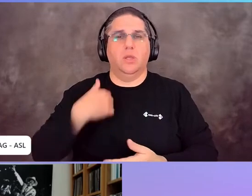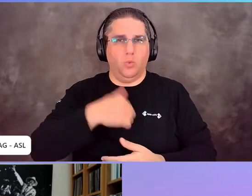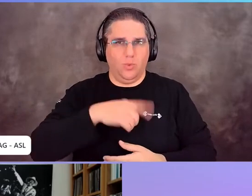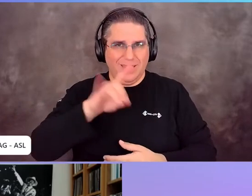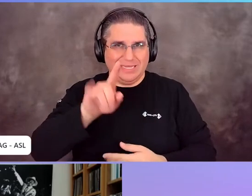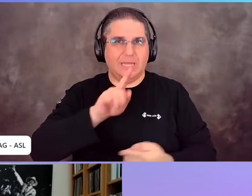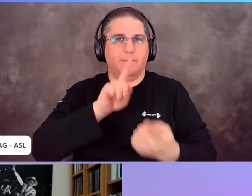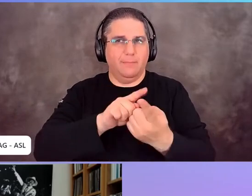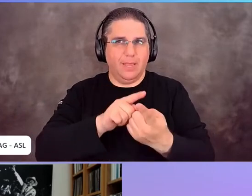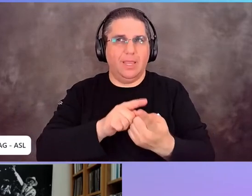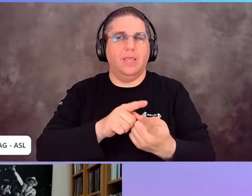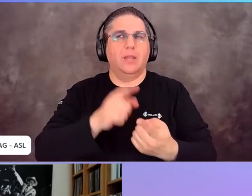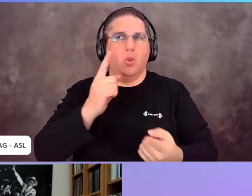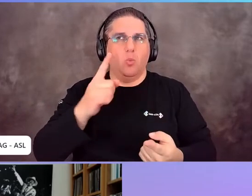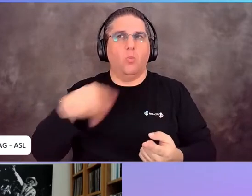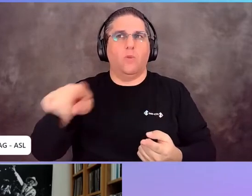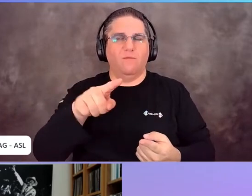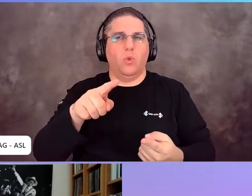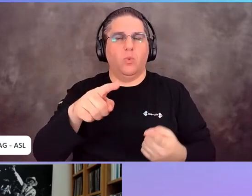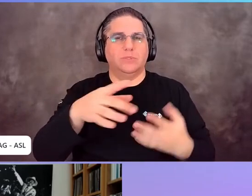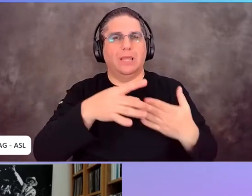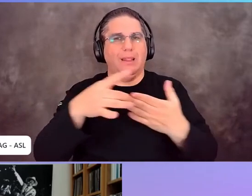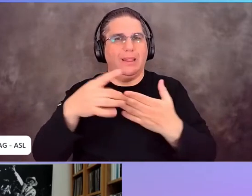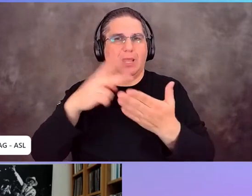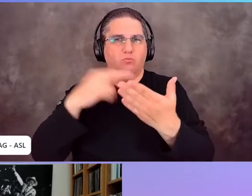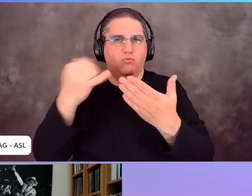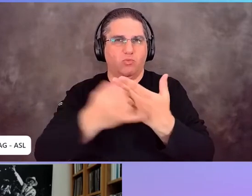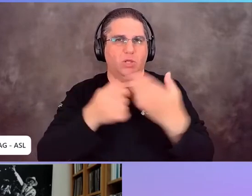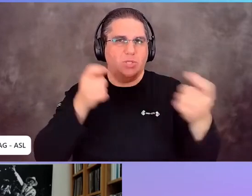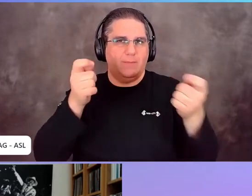is looking around educating and empowering people to make